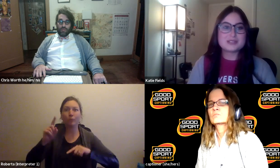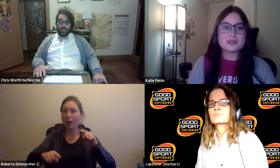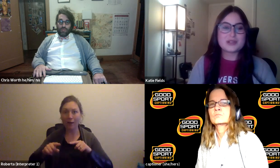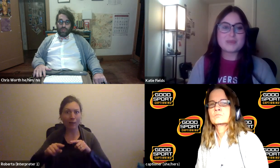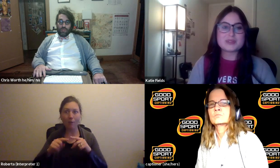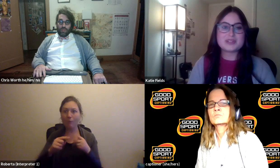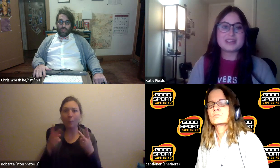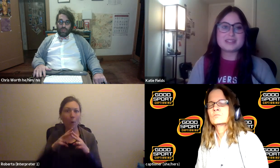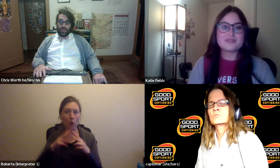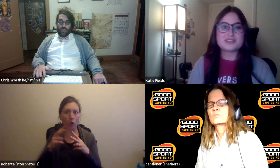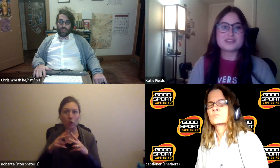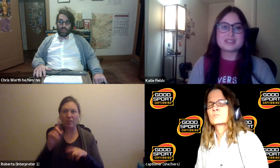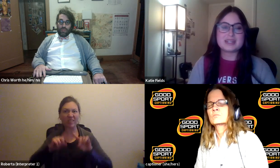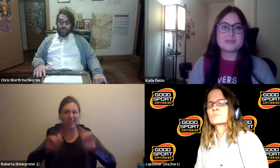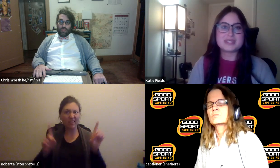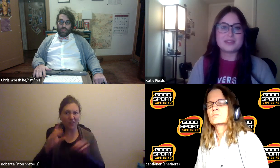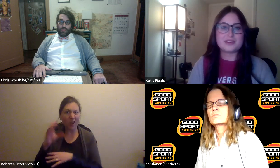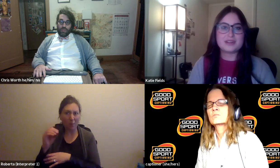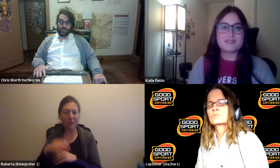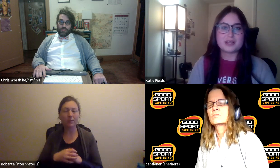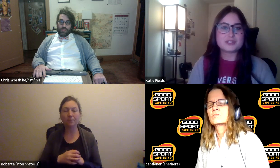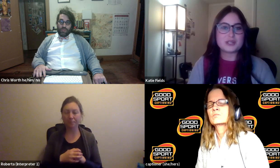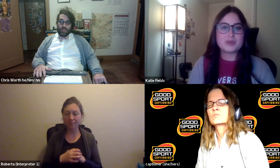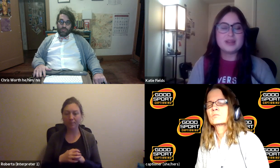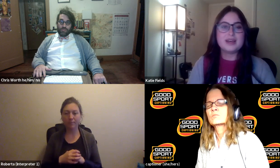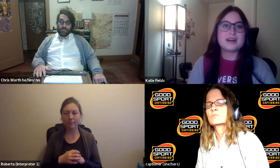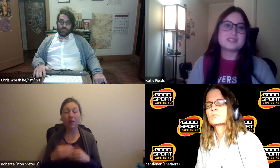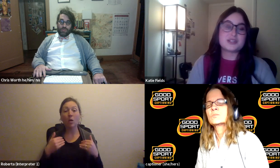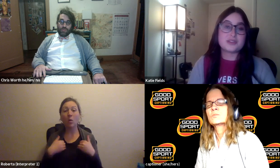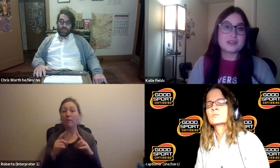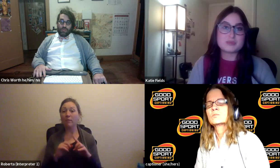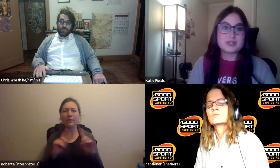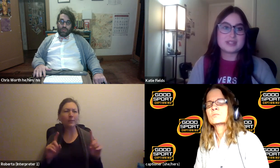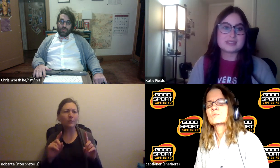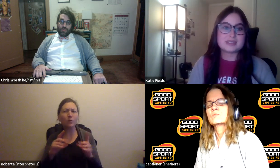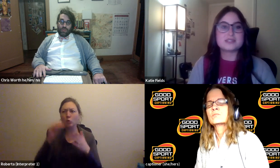social opportunities for students to come together in fellowship, to share their experiences,